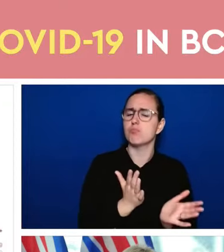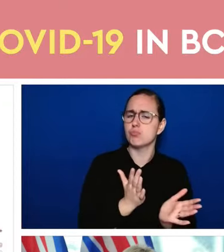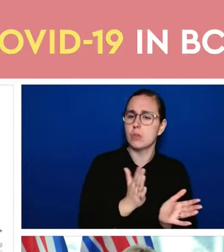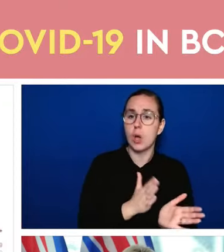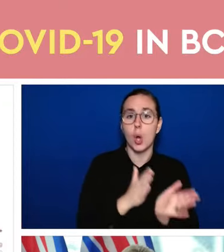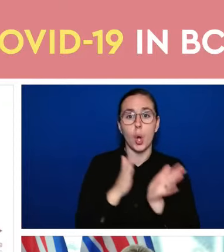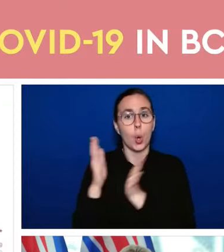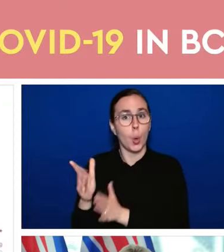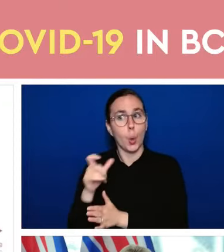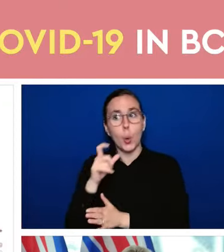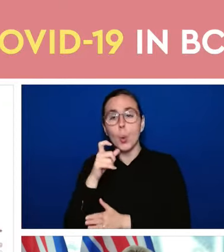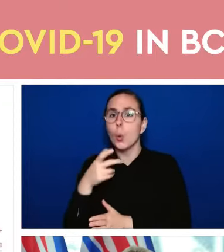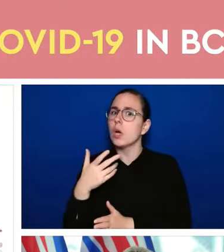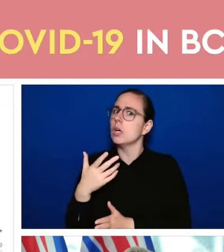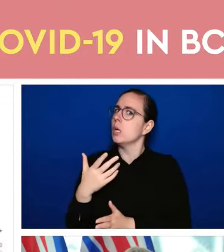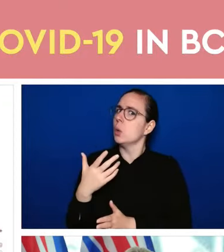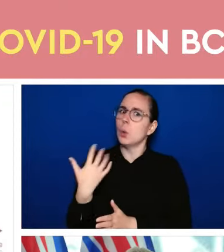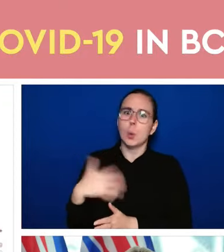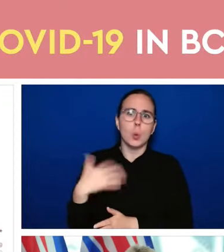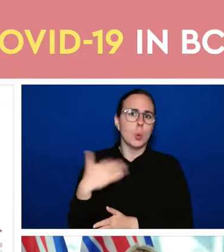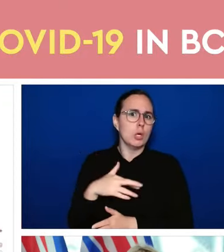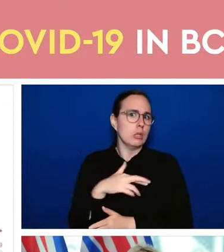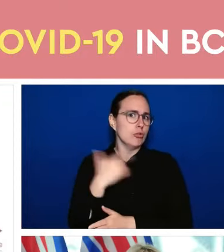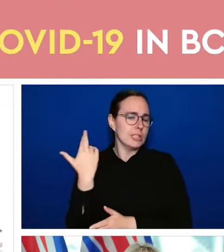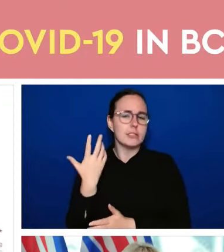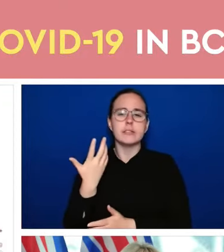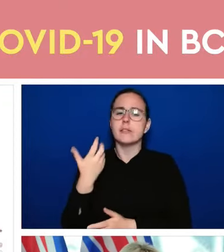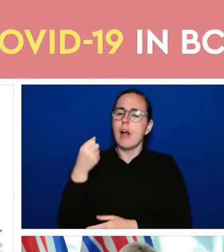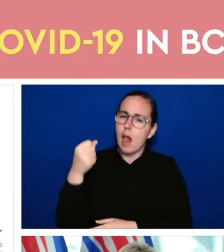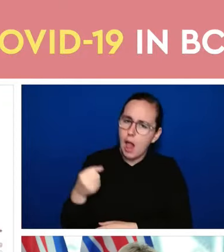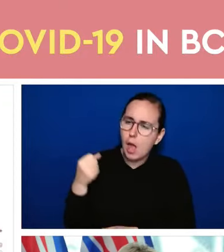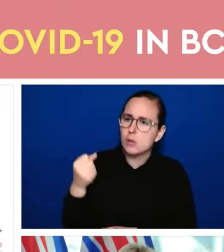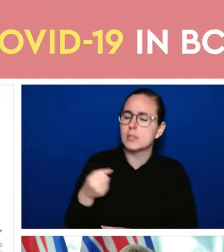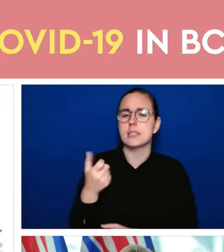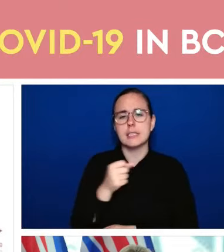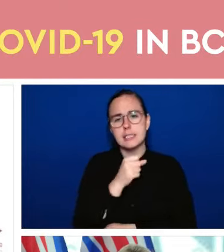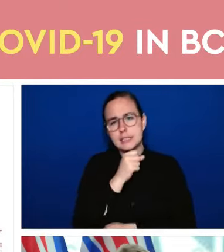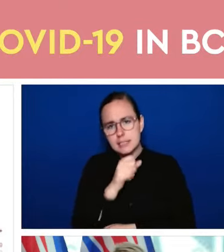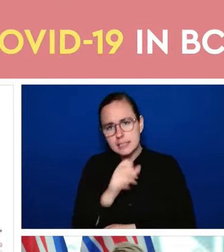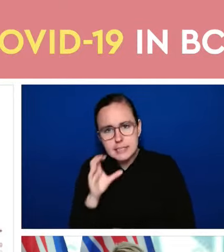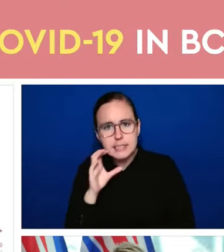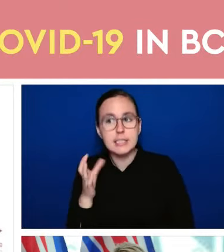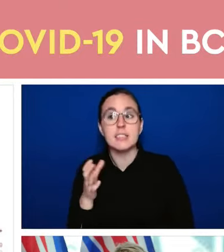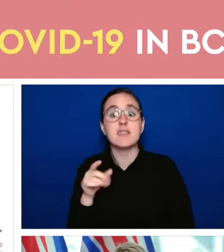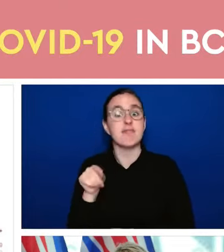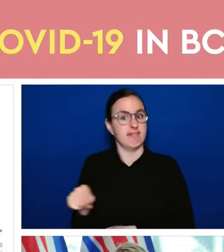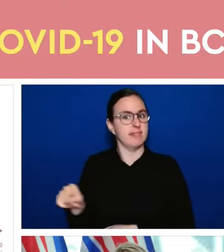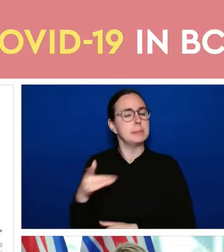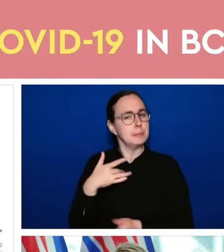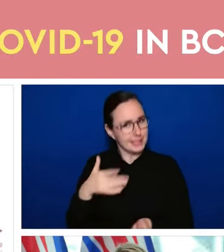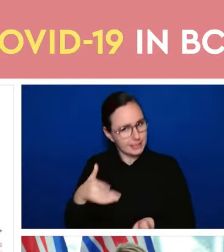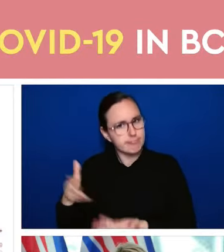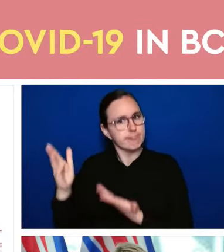we see that in reflected in in hospitalizations particularly people over age eighty. And people who are having you